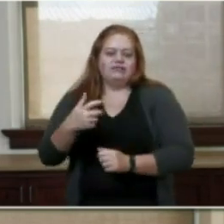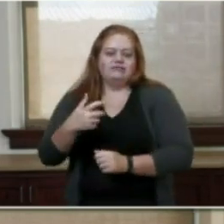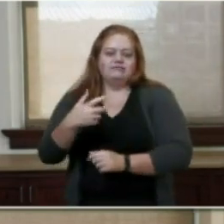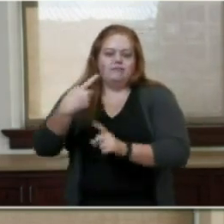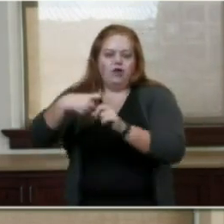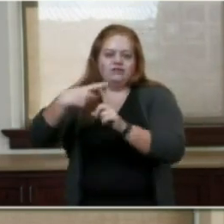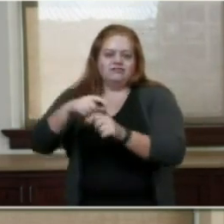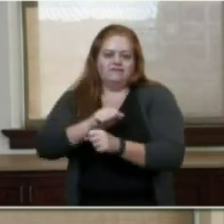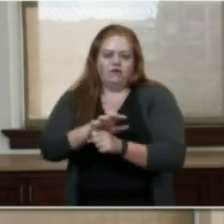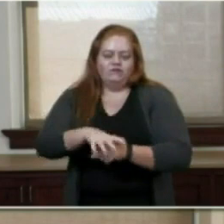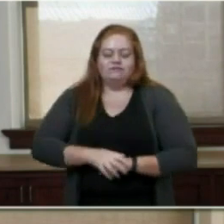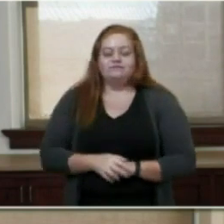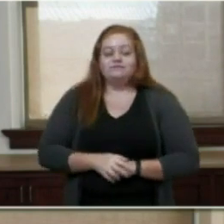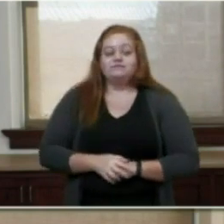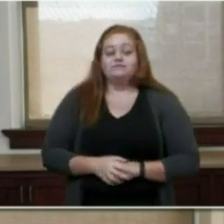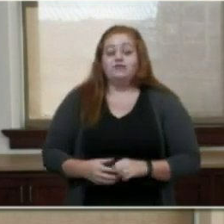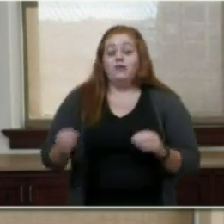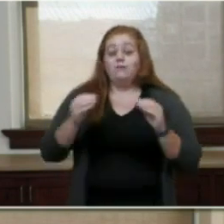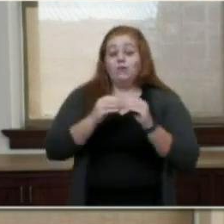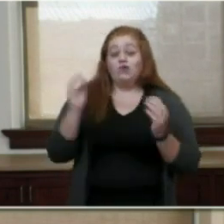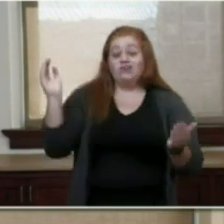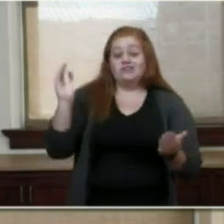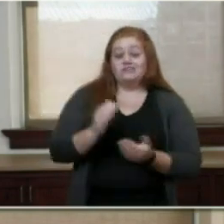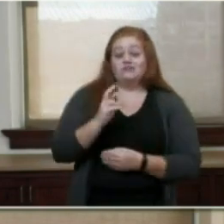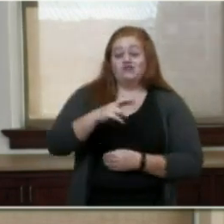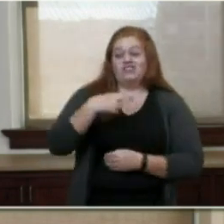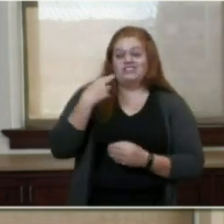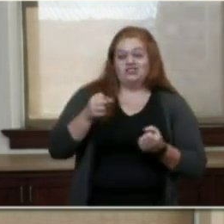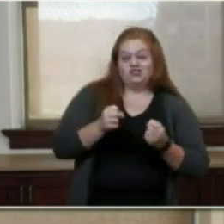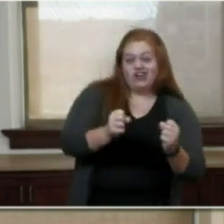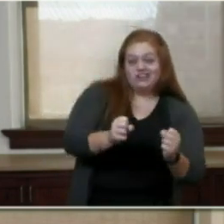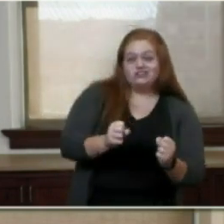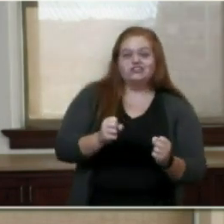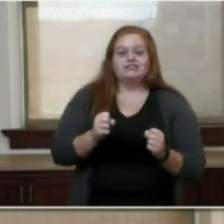strategies and vaccination, they were able to reduce the spread cases and